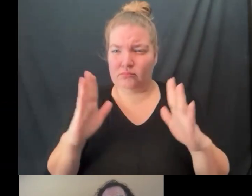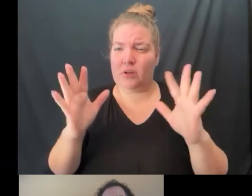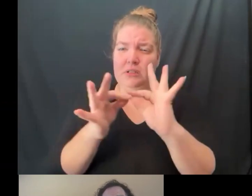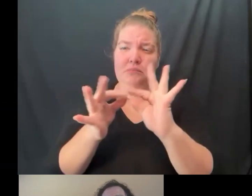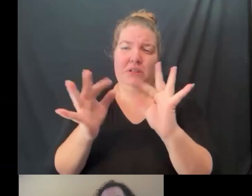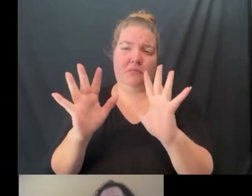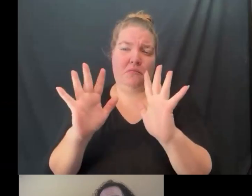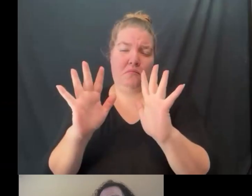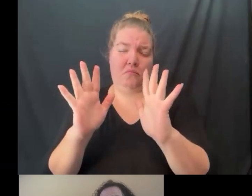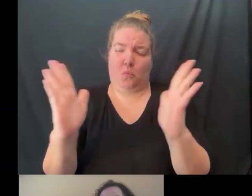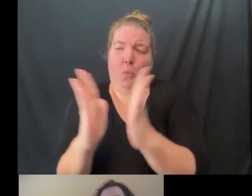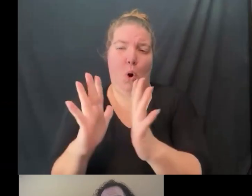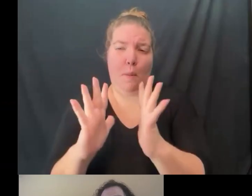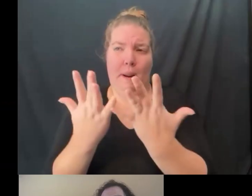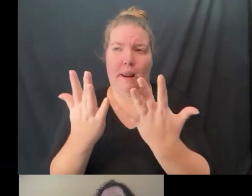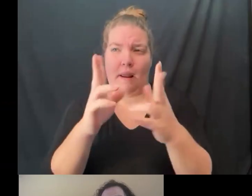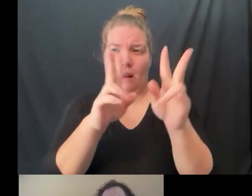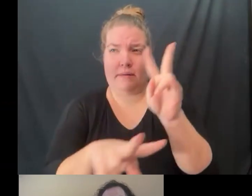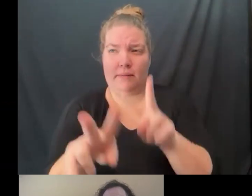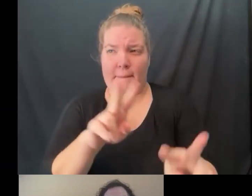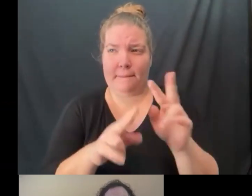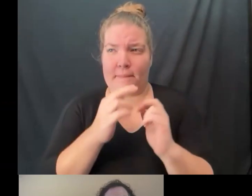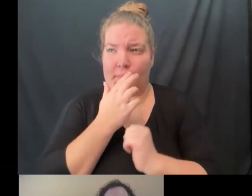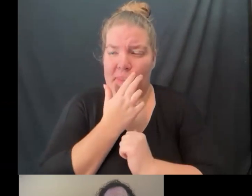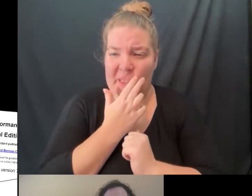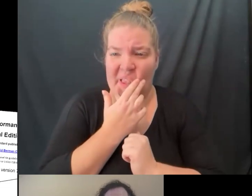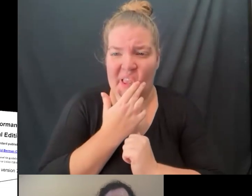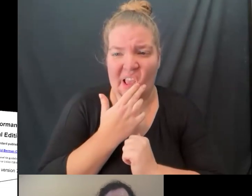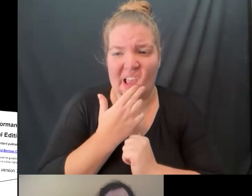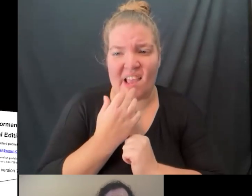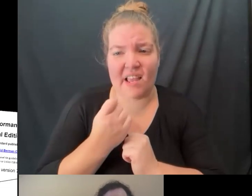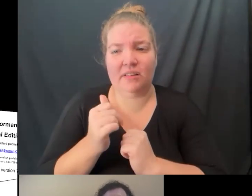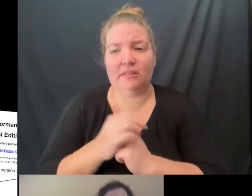So I'm just going to briefly explain how that works. So first of all-- and you'll see this